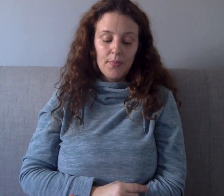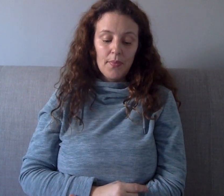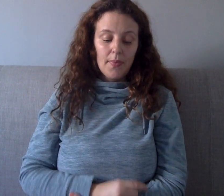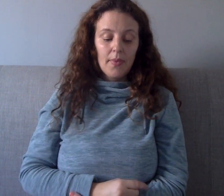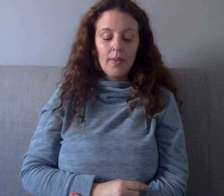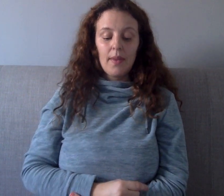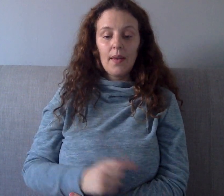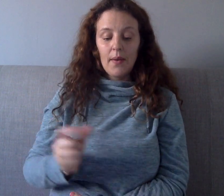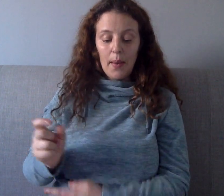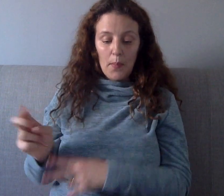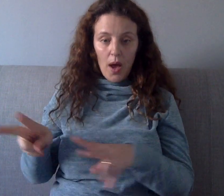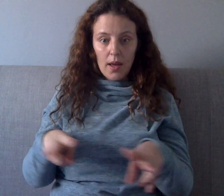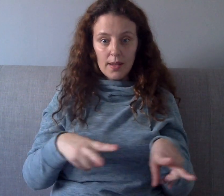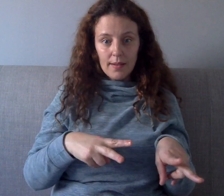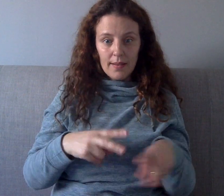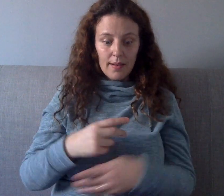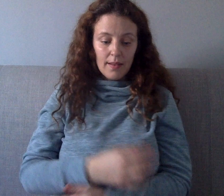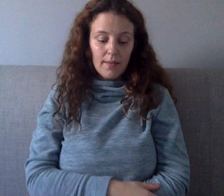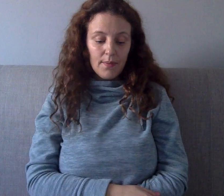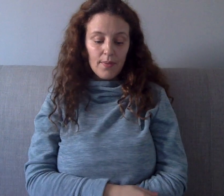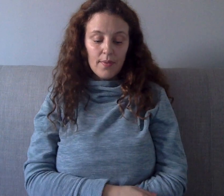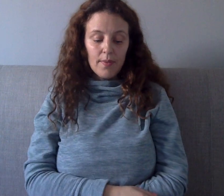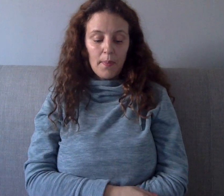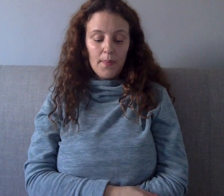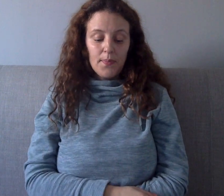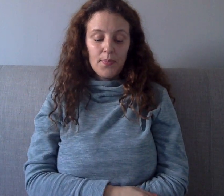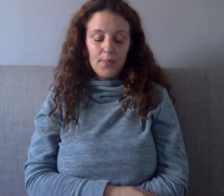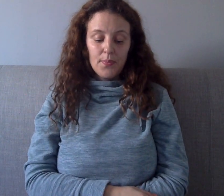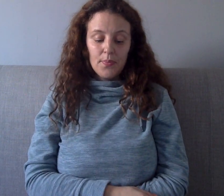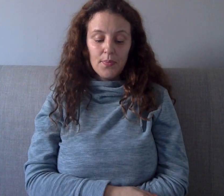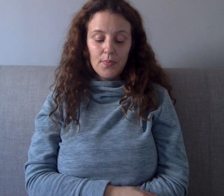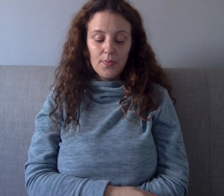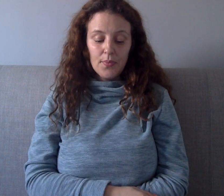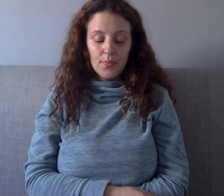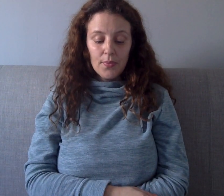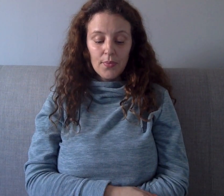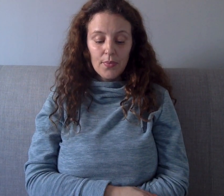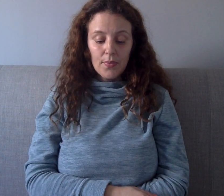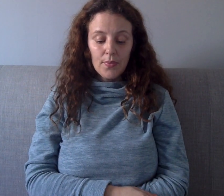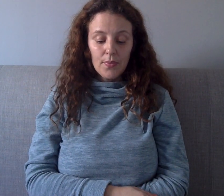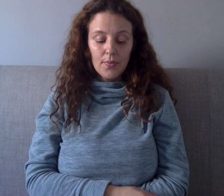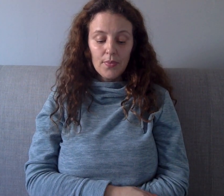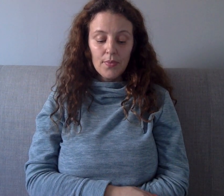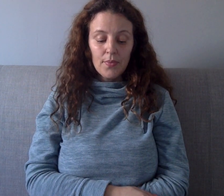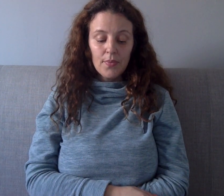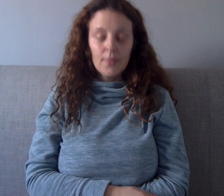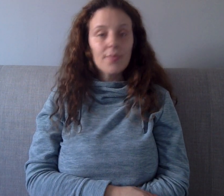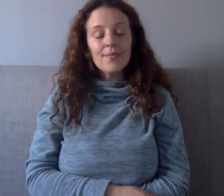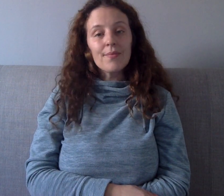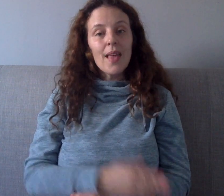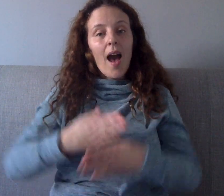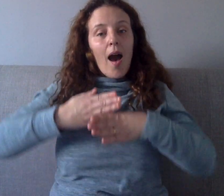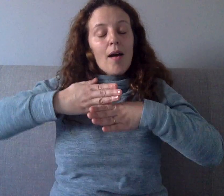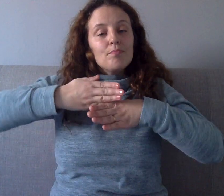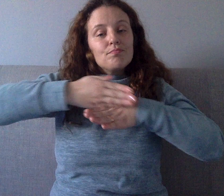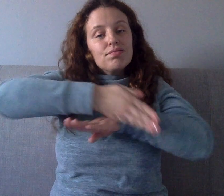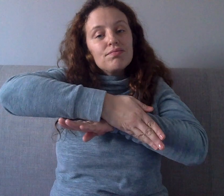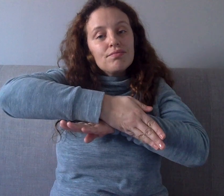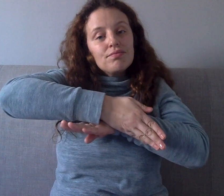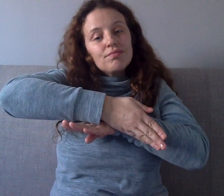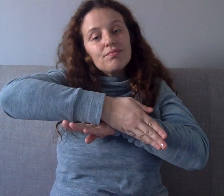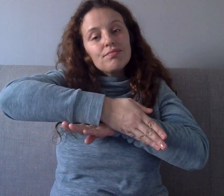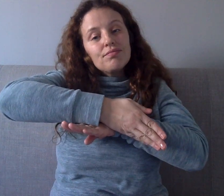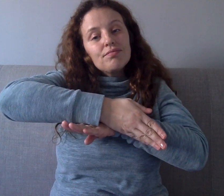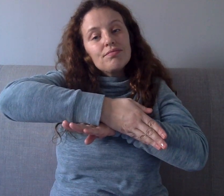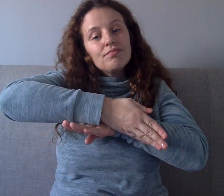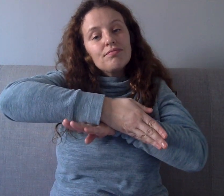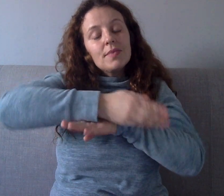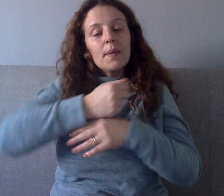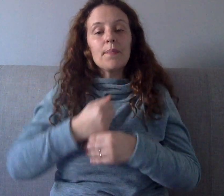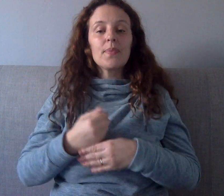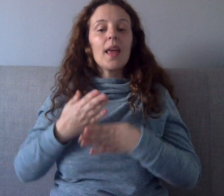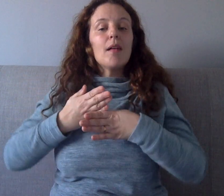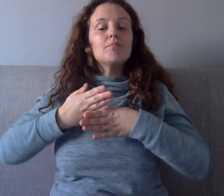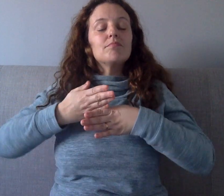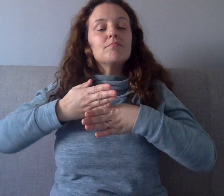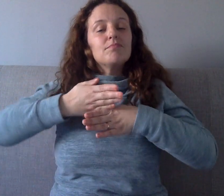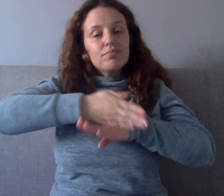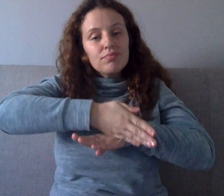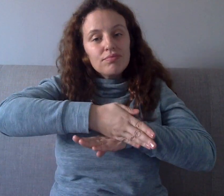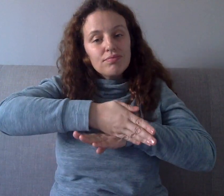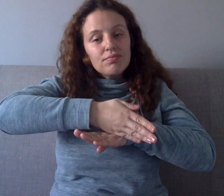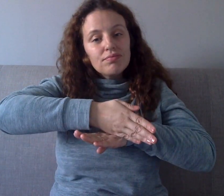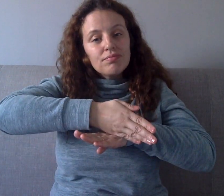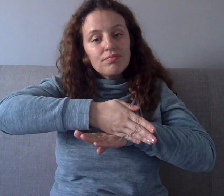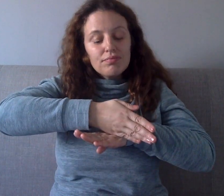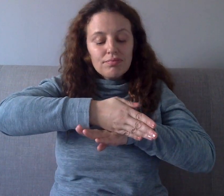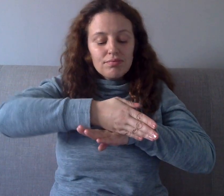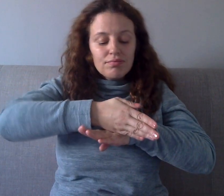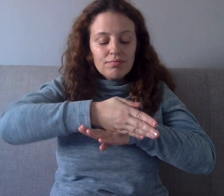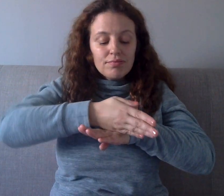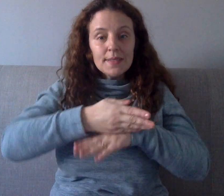WORK HARD